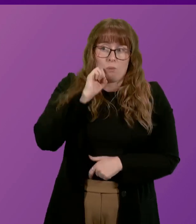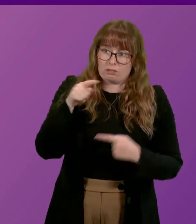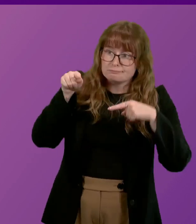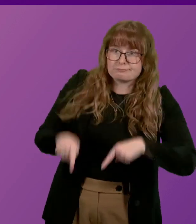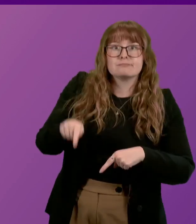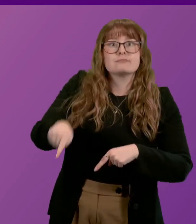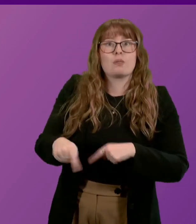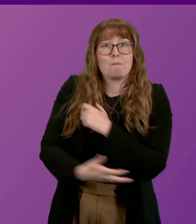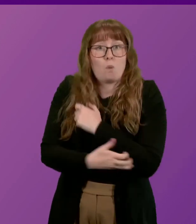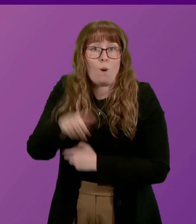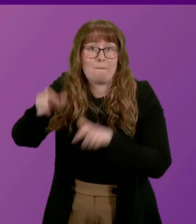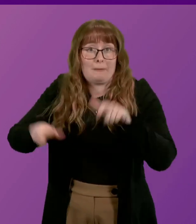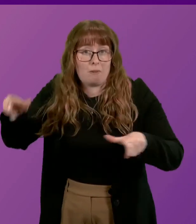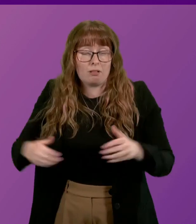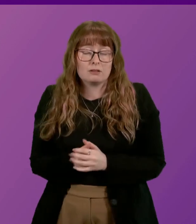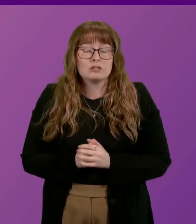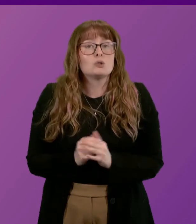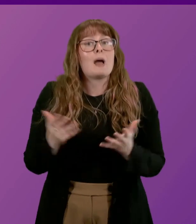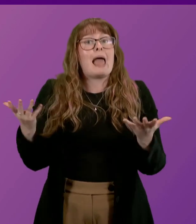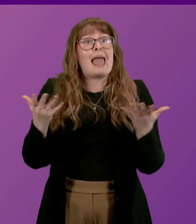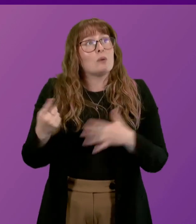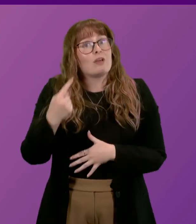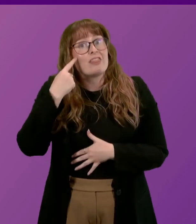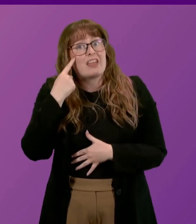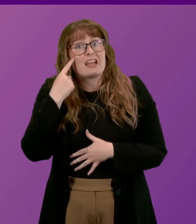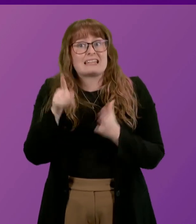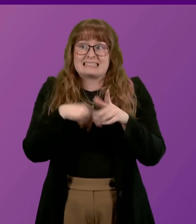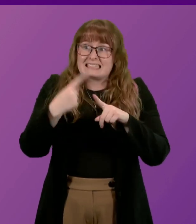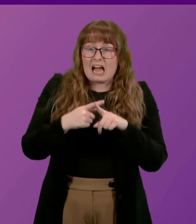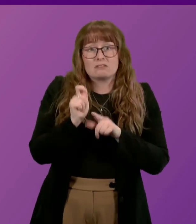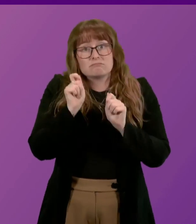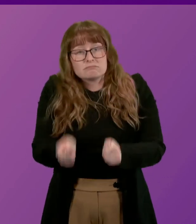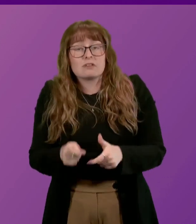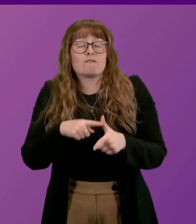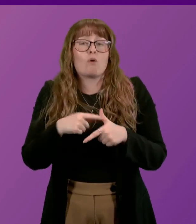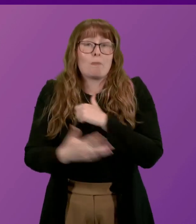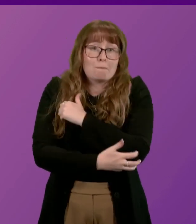Anyone who was thinking that attacks on the poor and the vulnerable in our society were